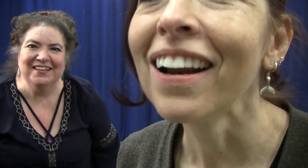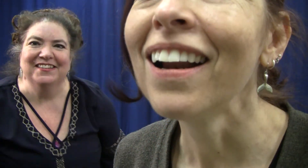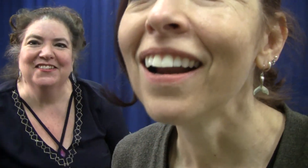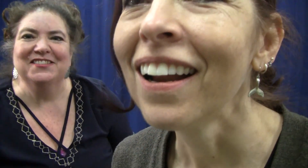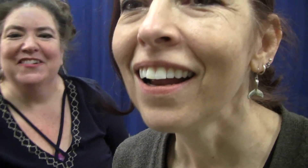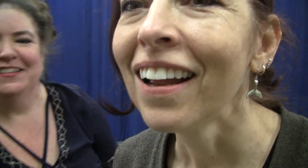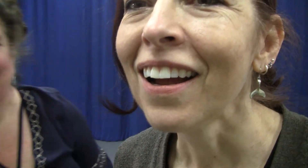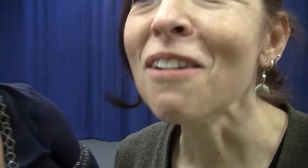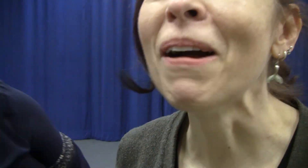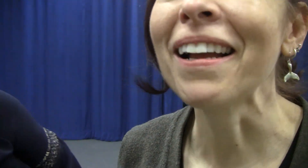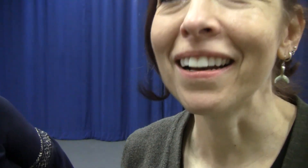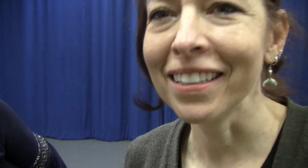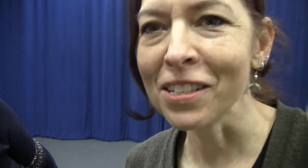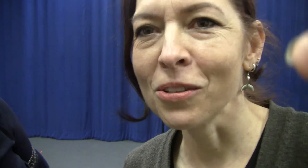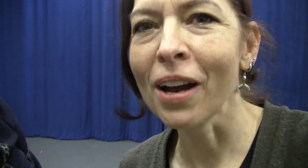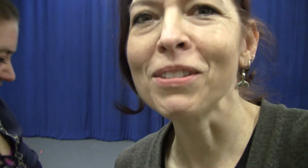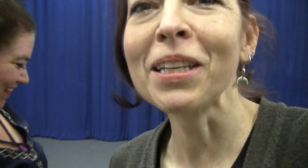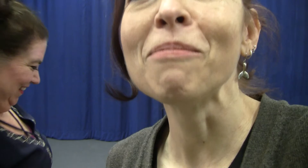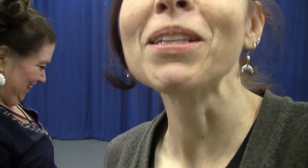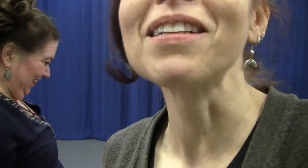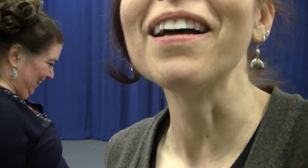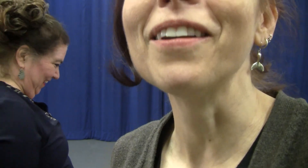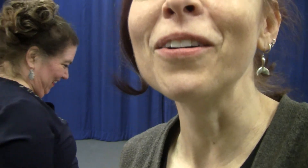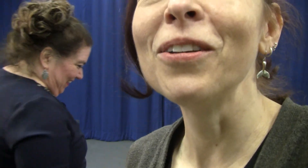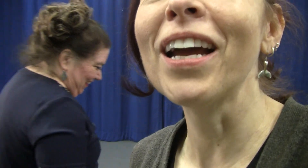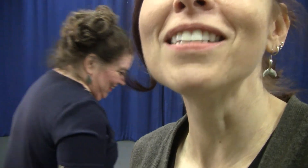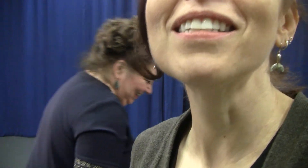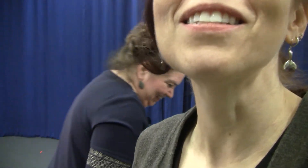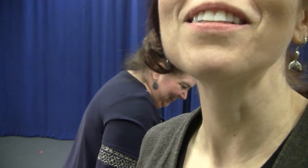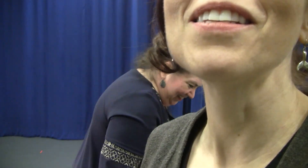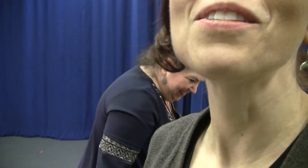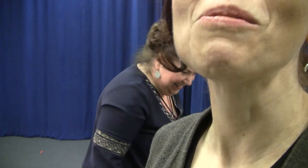there.. is a red dot? OMG it is you have to keep this on though you guys! This is real!